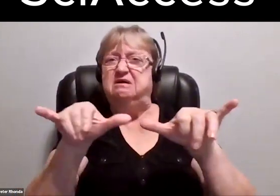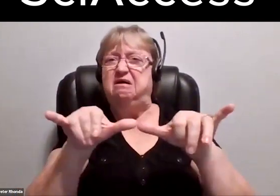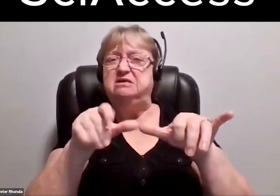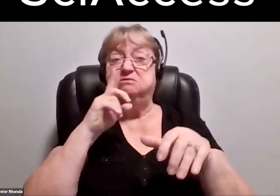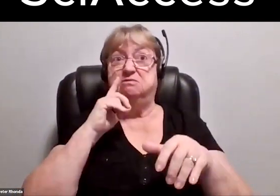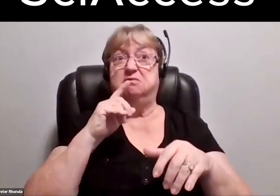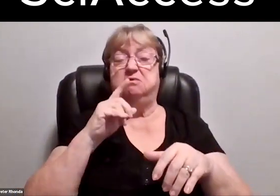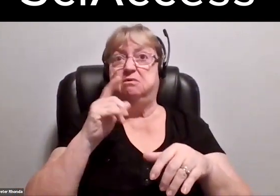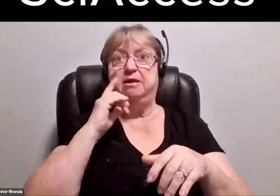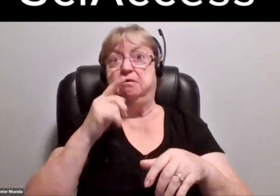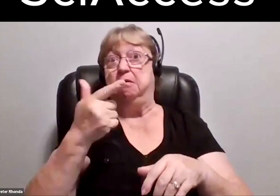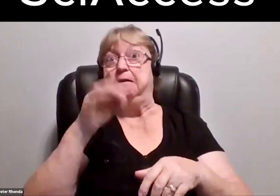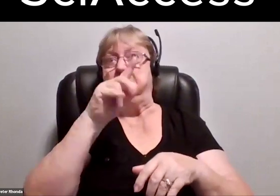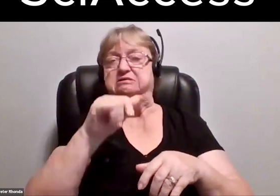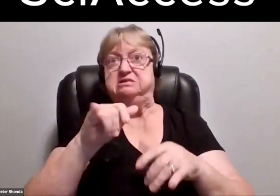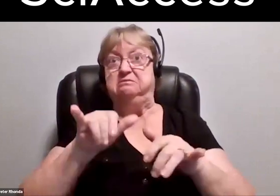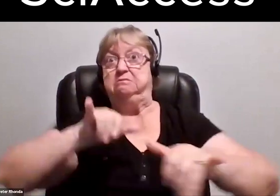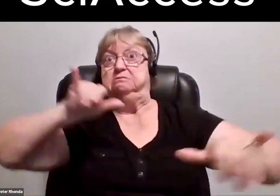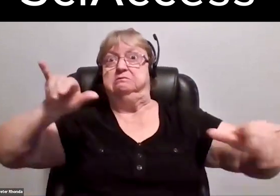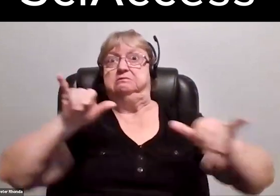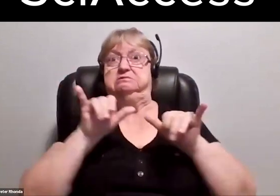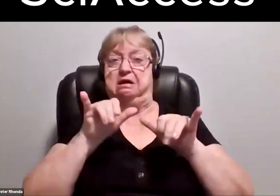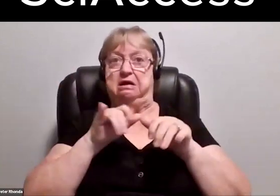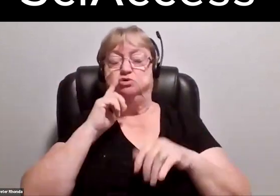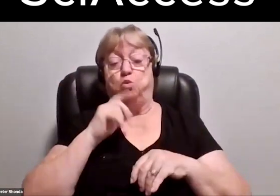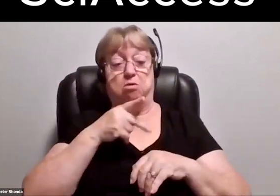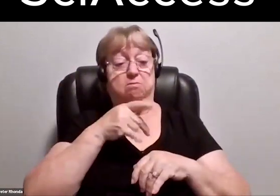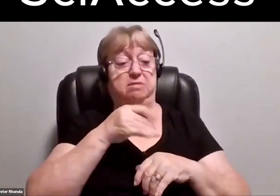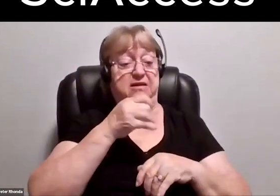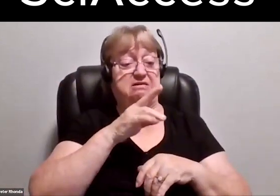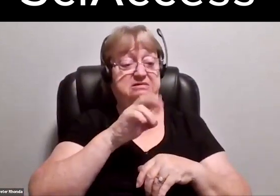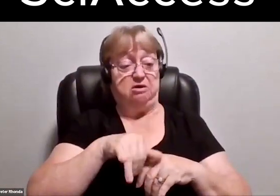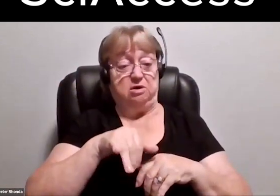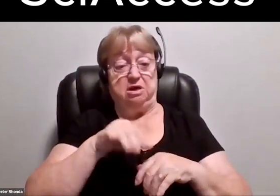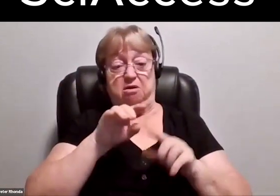such as a galaxy or planetary orbital paths. Now, I want to emphasize that this is something